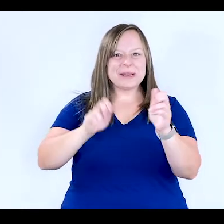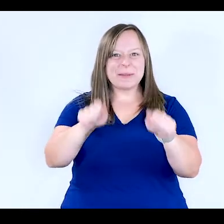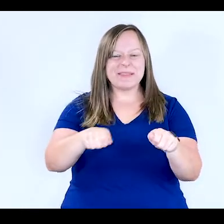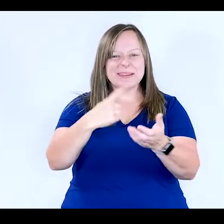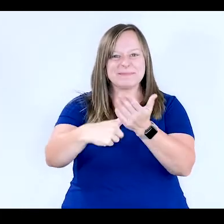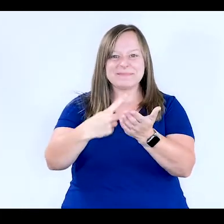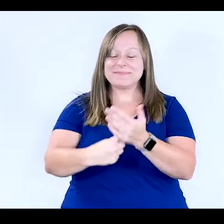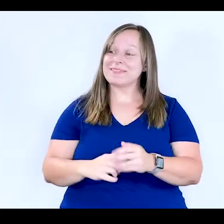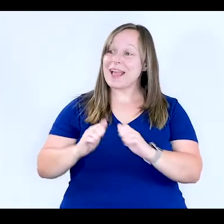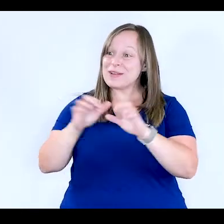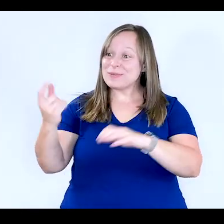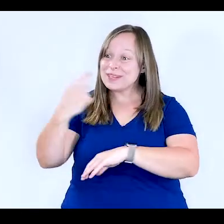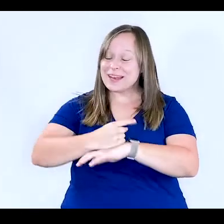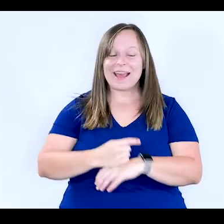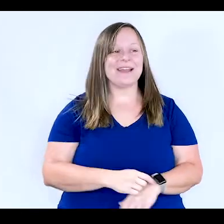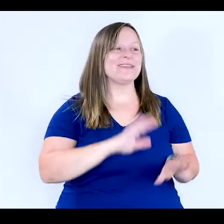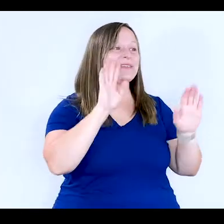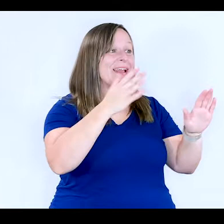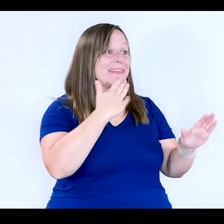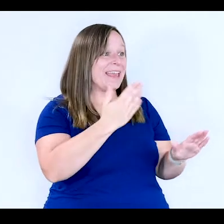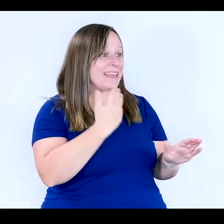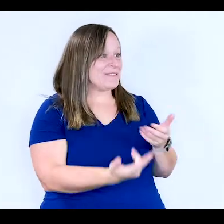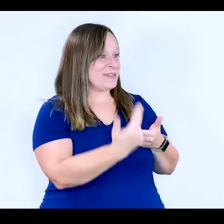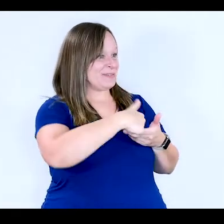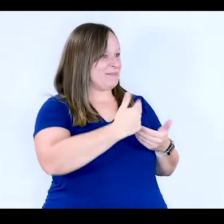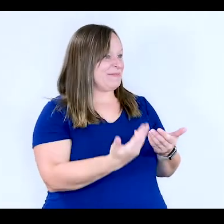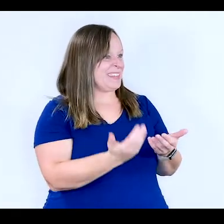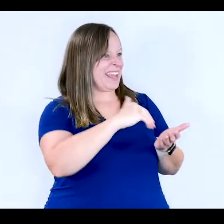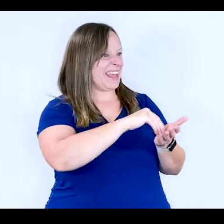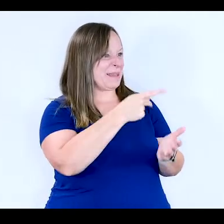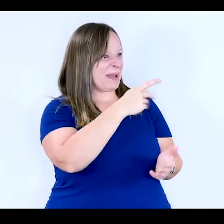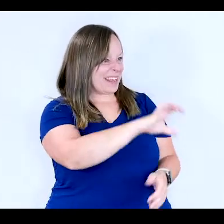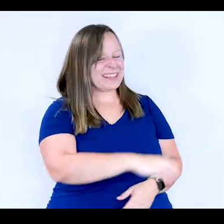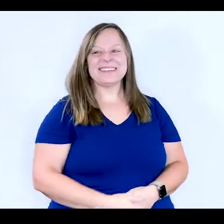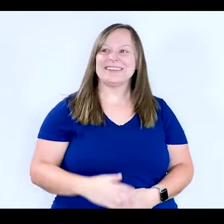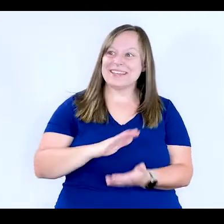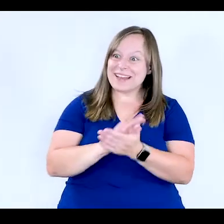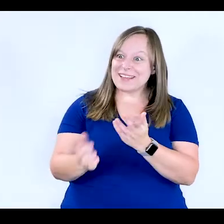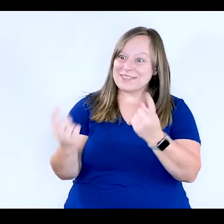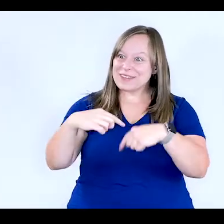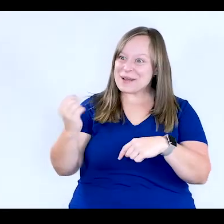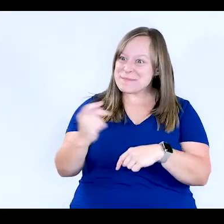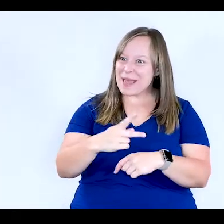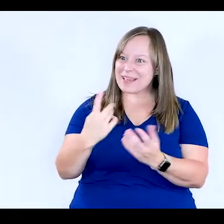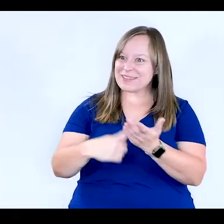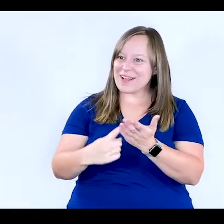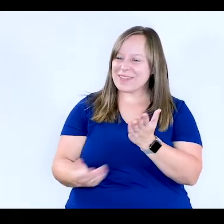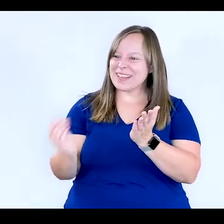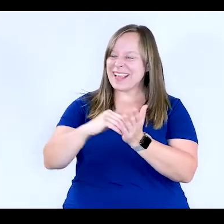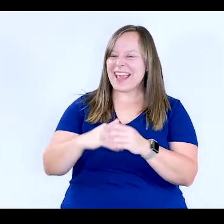Hi Katrin. I'm doing great. Thank you for having me back on the podcast K: So nice for you to come back and talk to us.